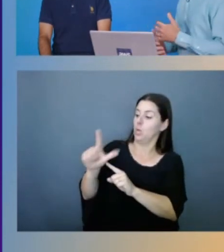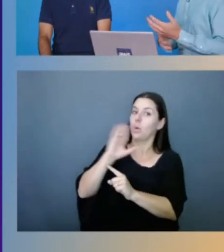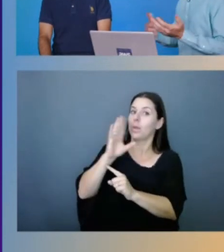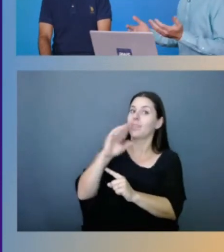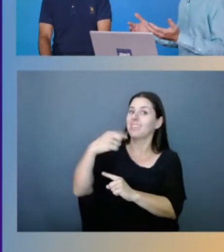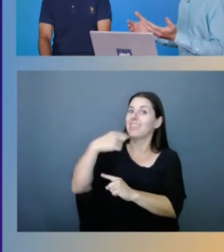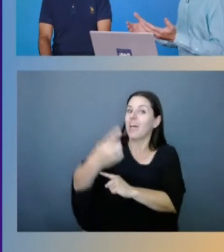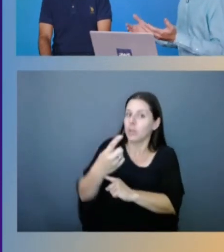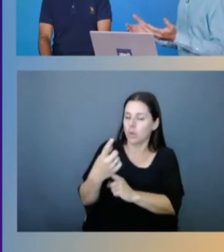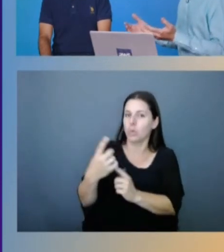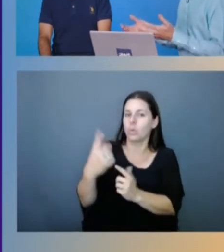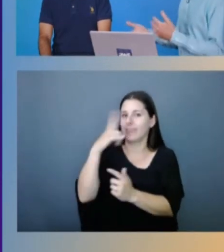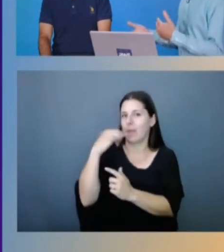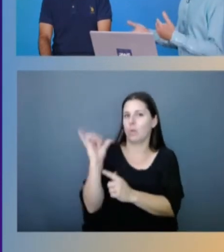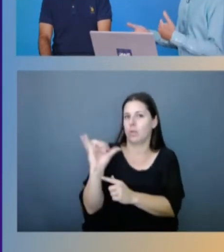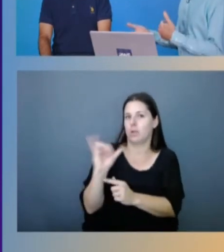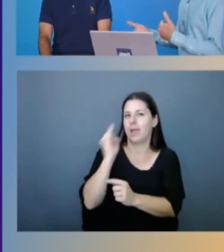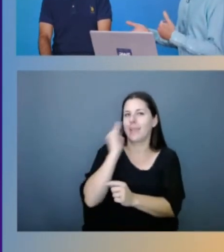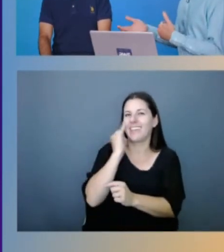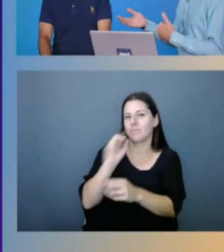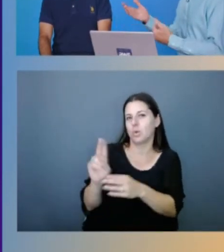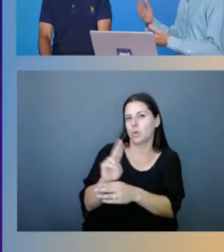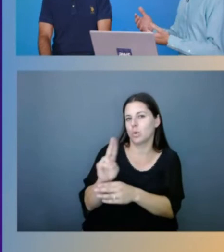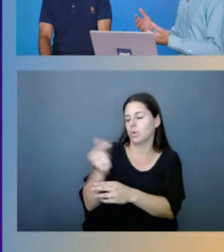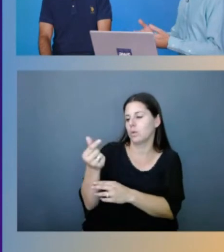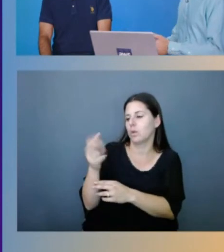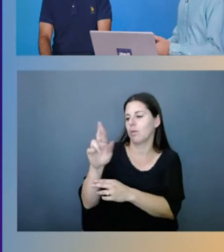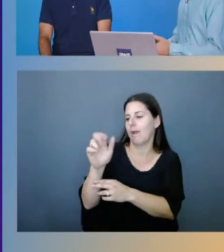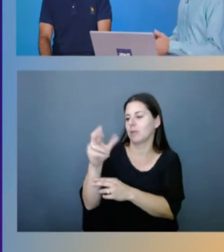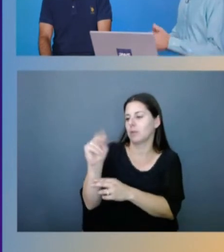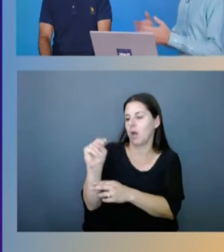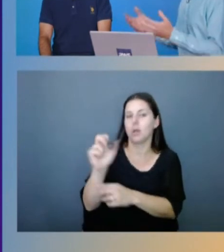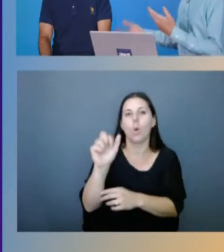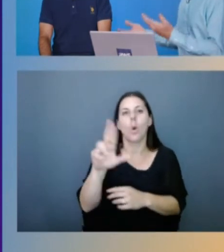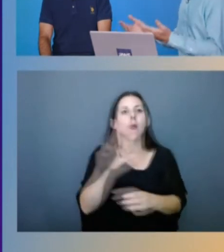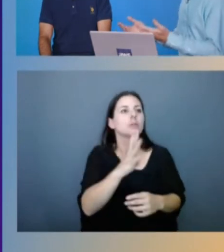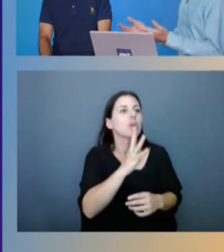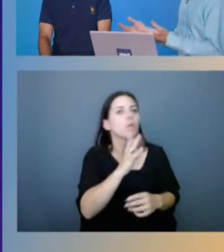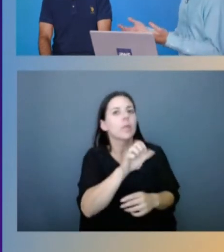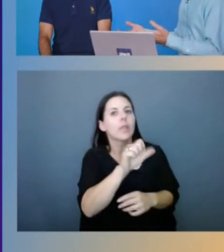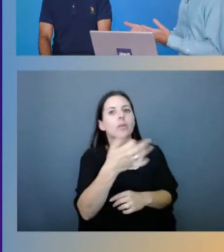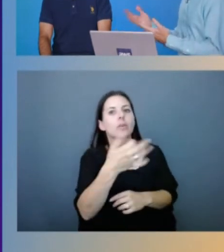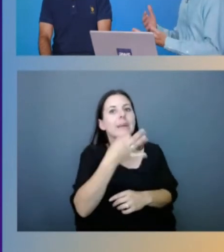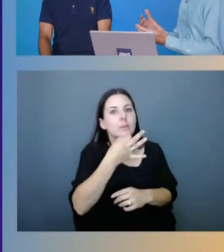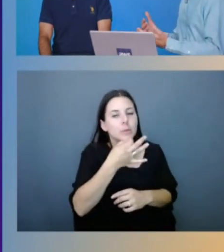also talk to some of our other experts about how easy it is to just simply migrate